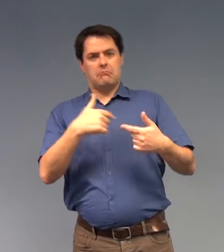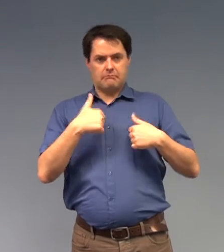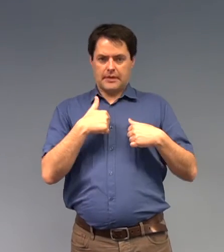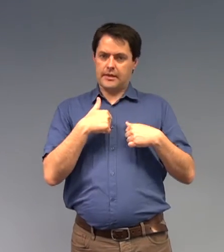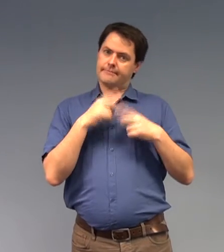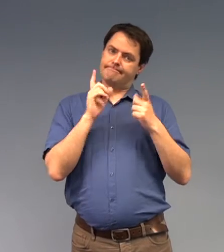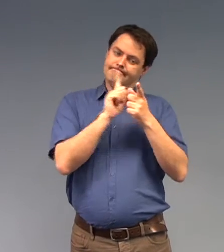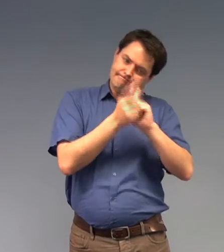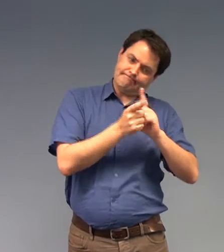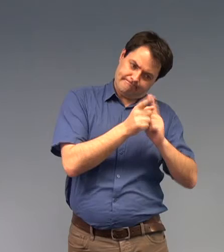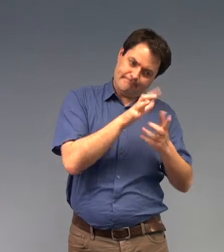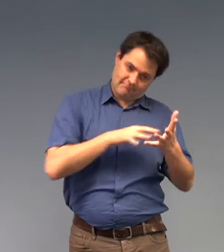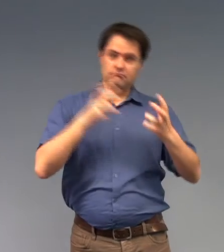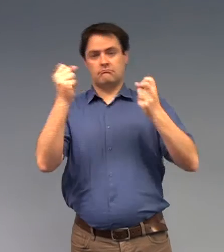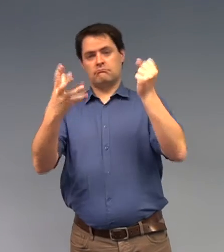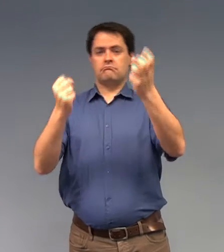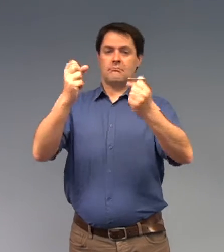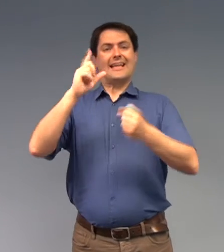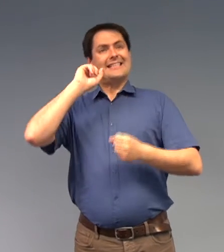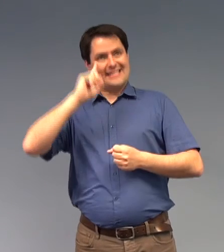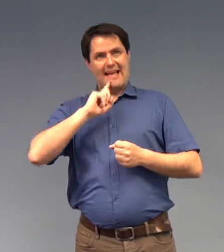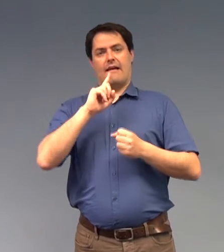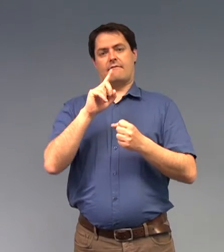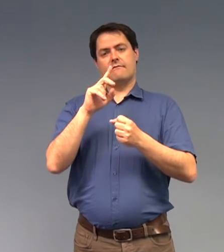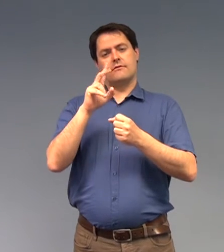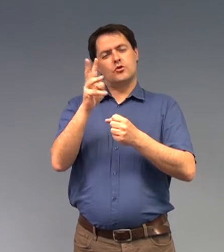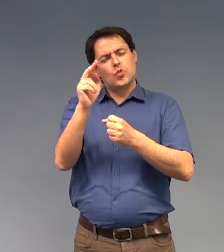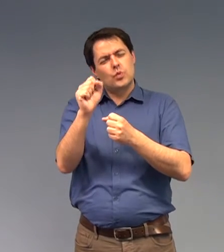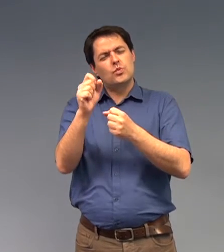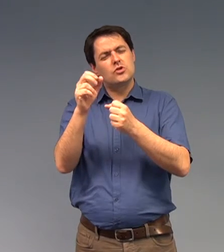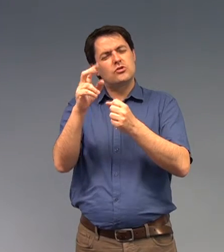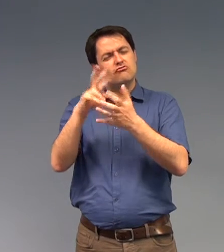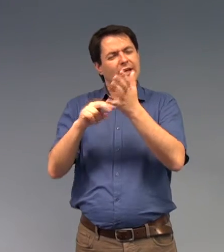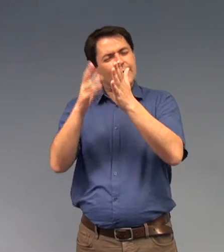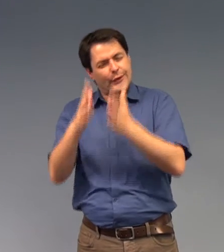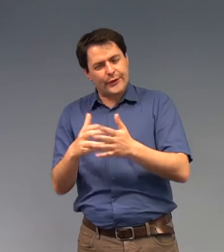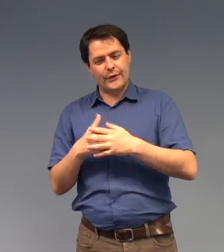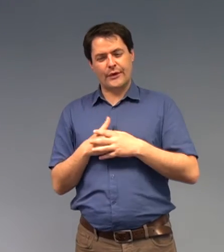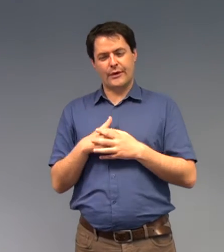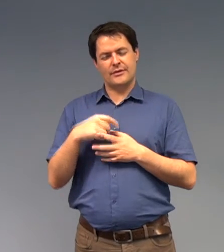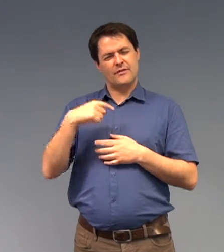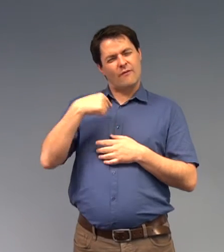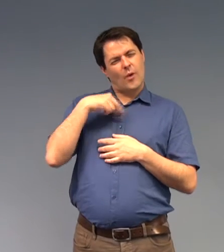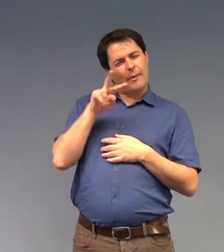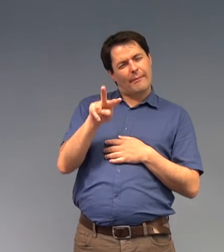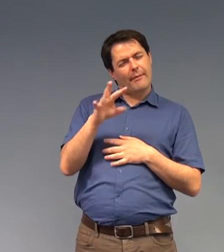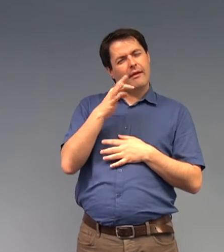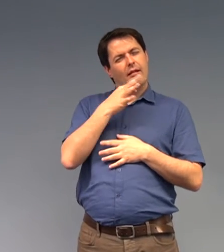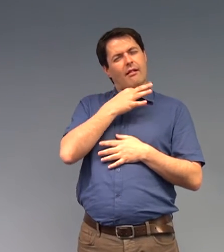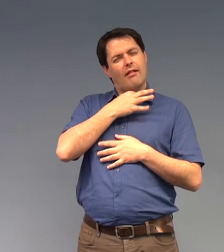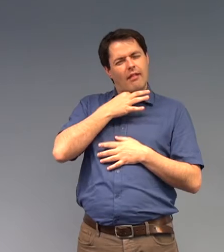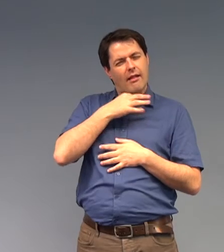They know that they're using translation as a skill. They need to read English and render that into British Sign Language.